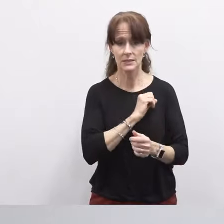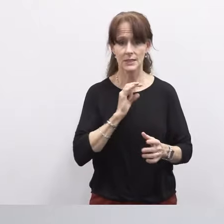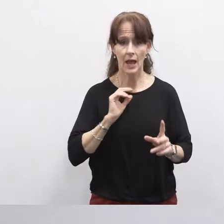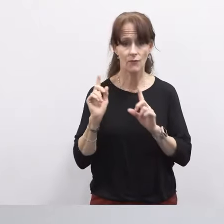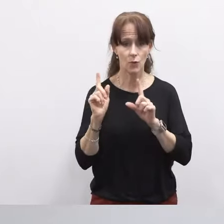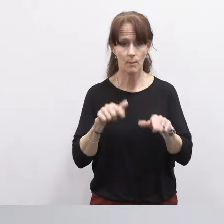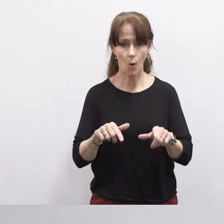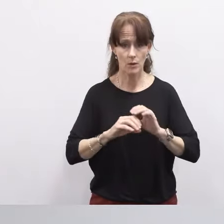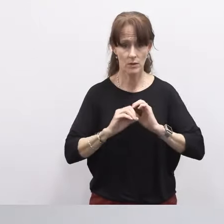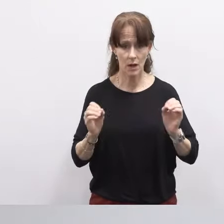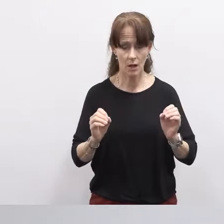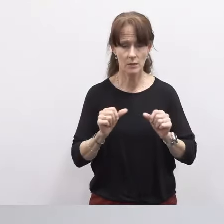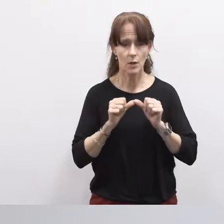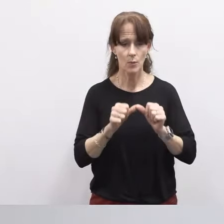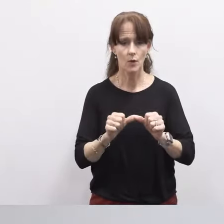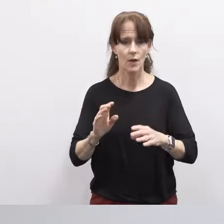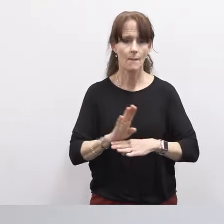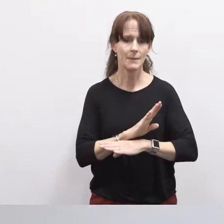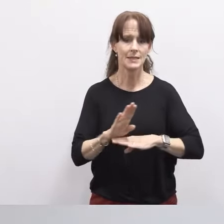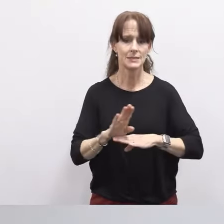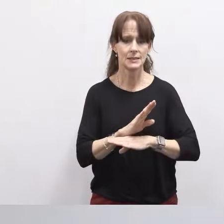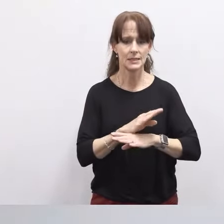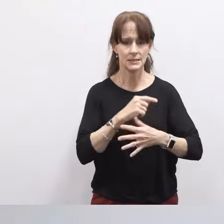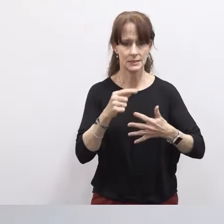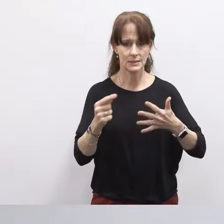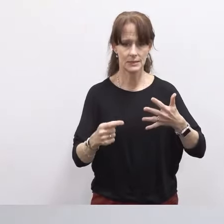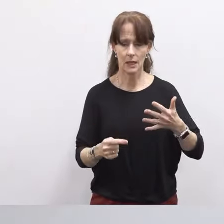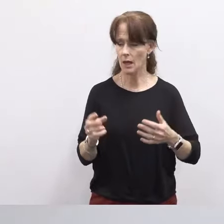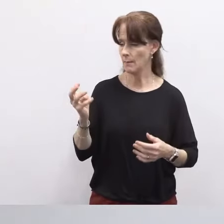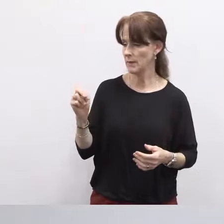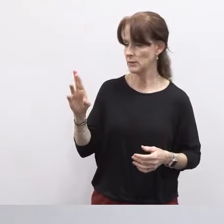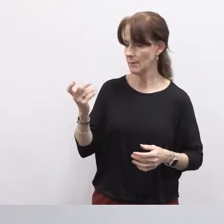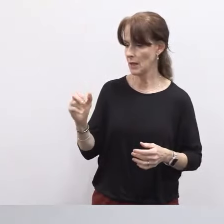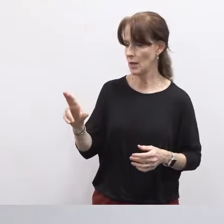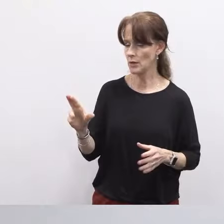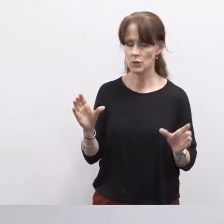So we will move on business items. Mr. Miller, certificated personnel report.